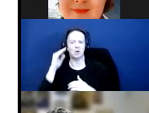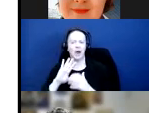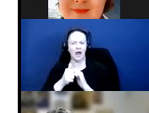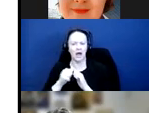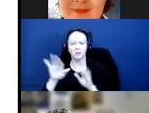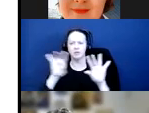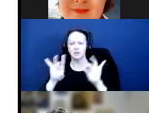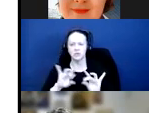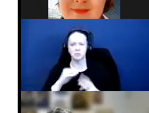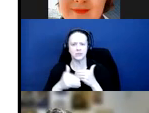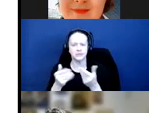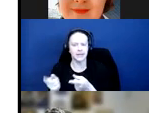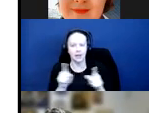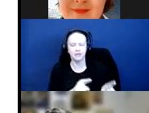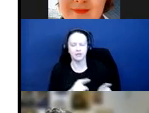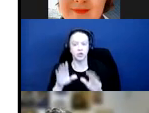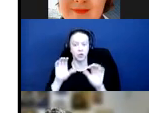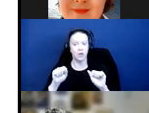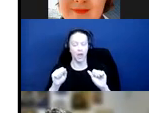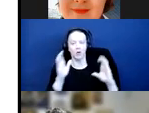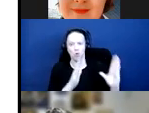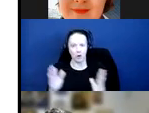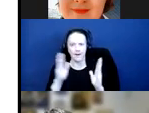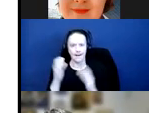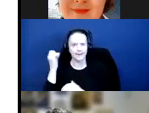And you can do a little bit of organizing about what names